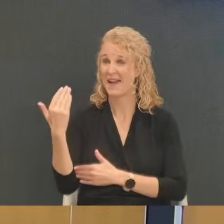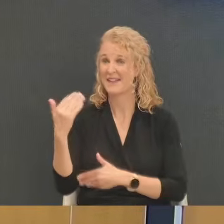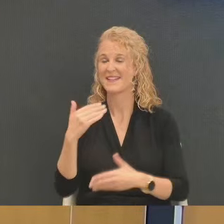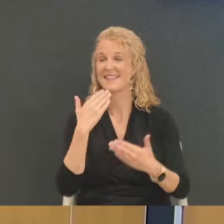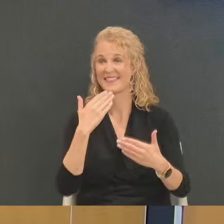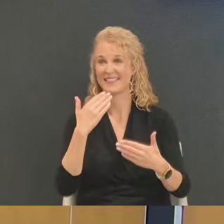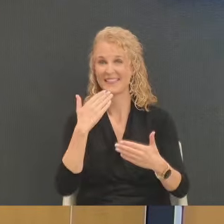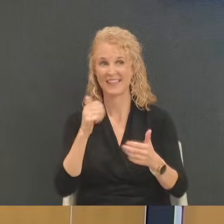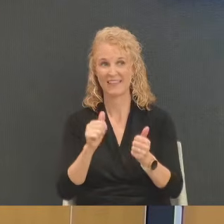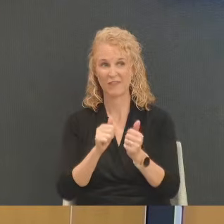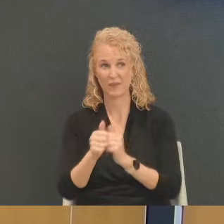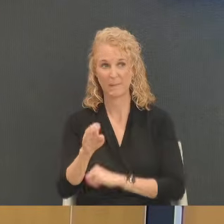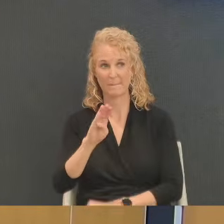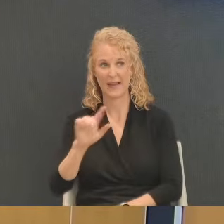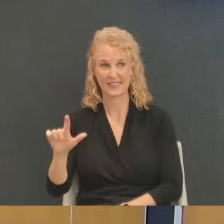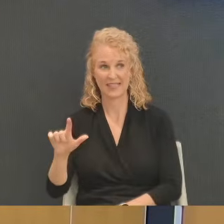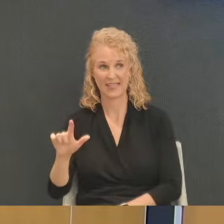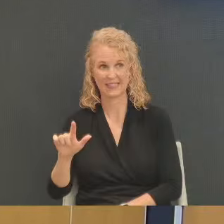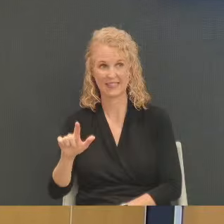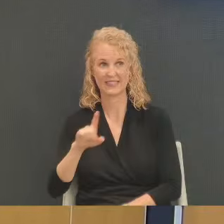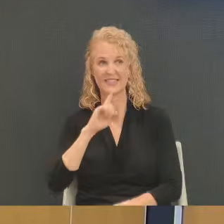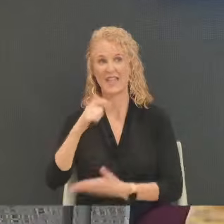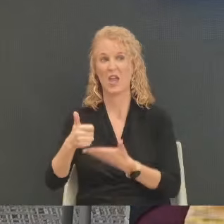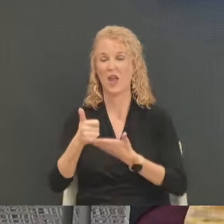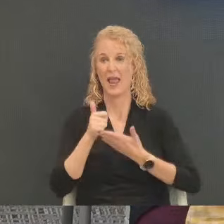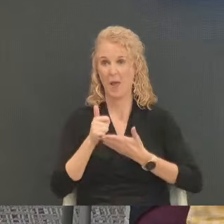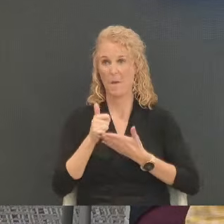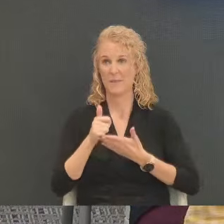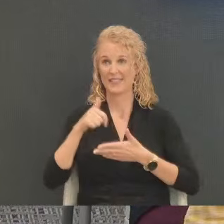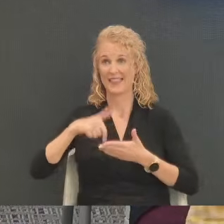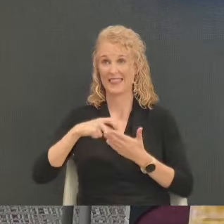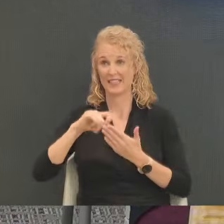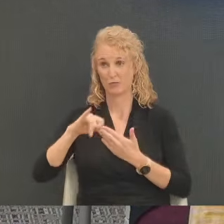passing the BIE item that will help us move this project forward. Hope to have it under